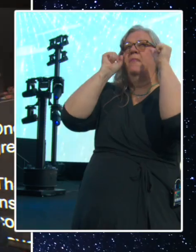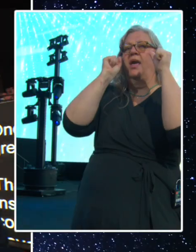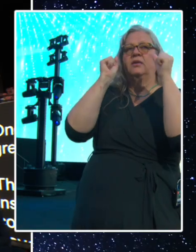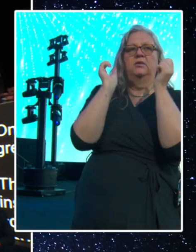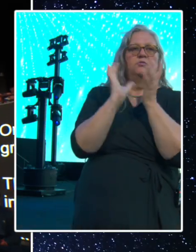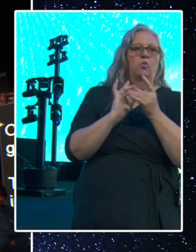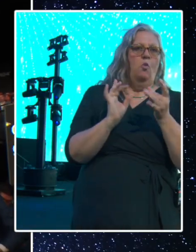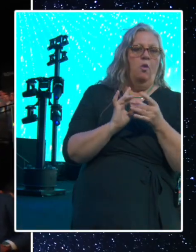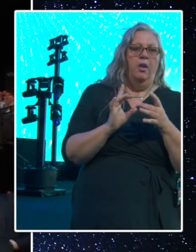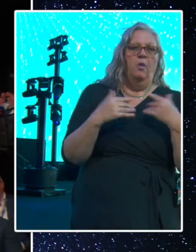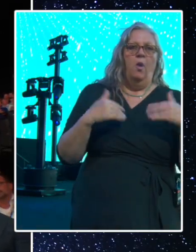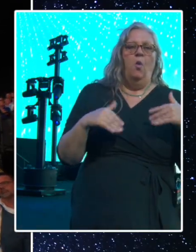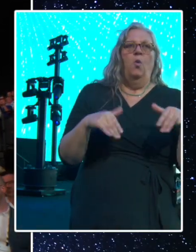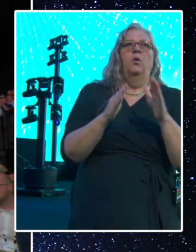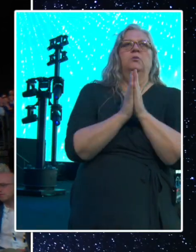What an amazing story.